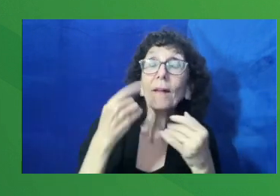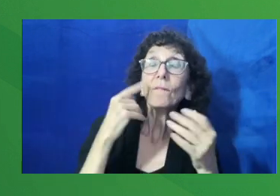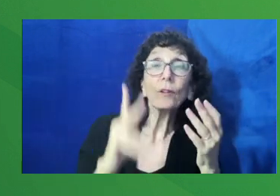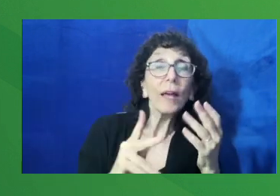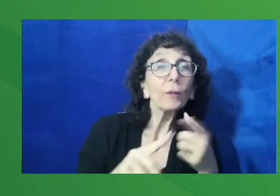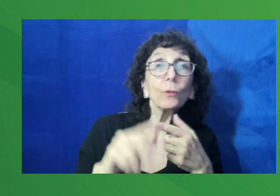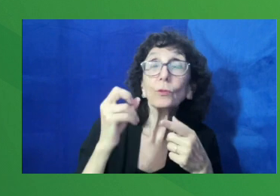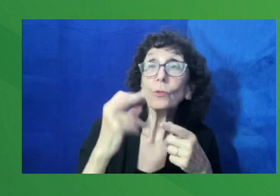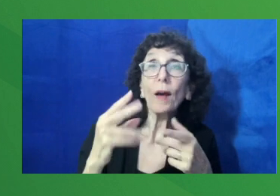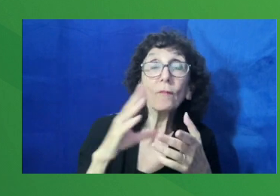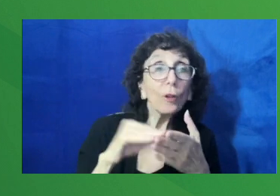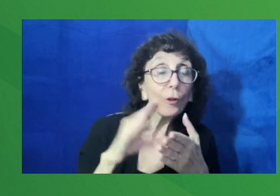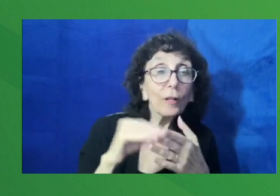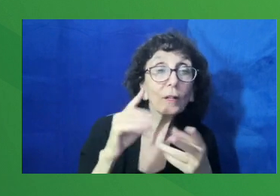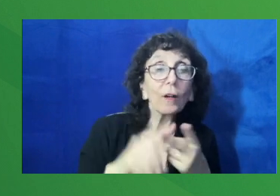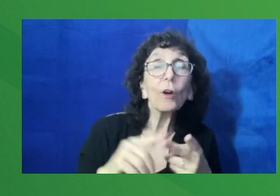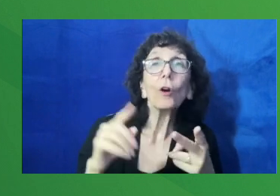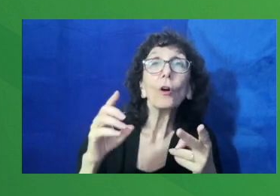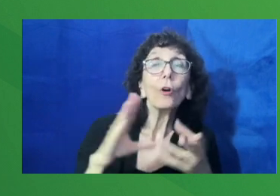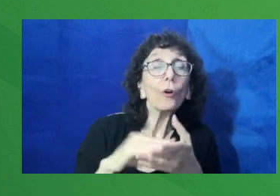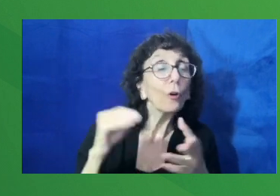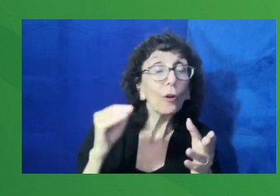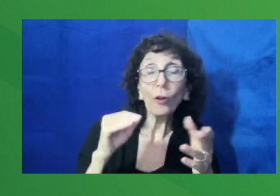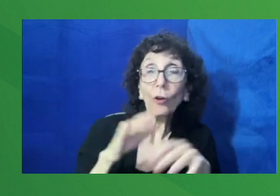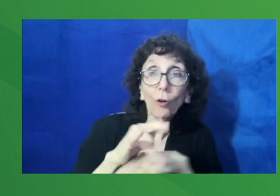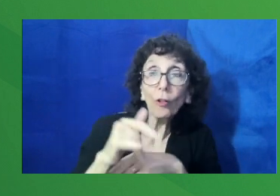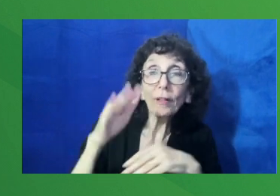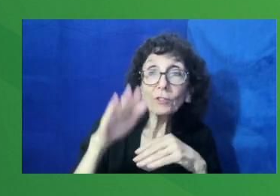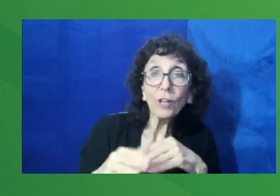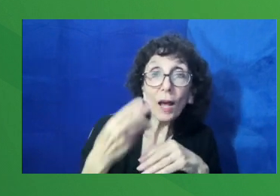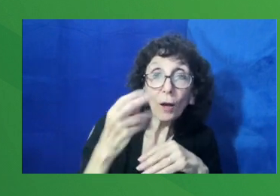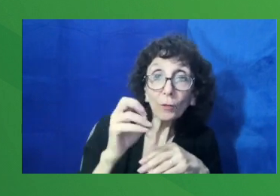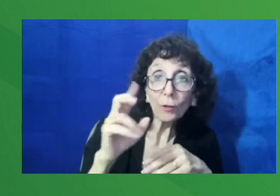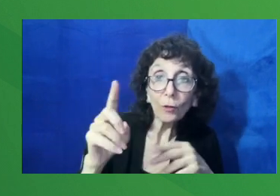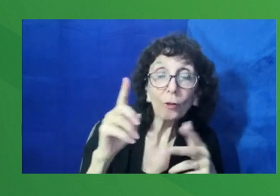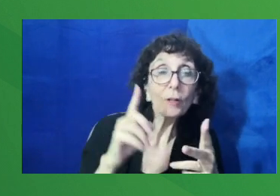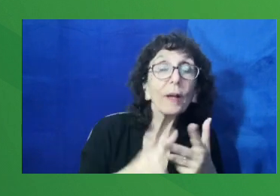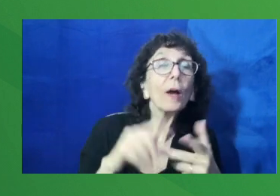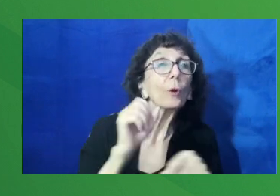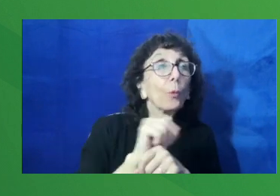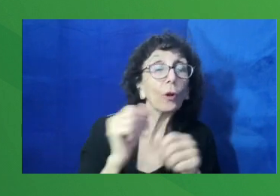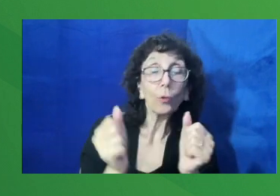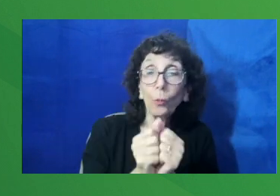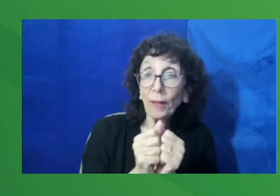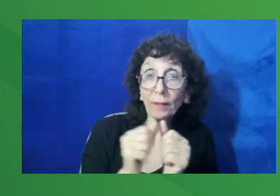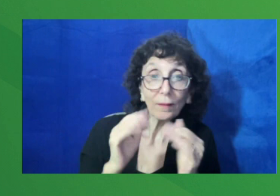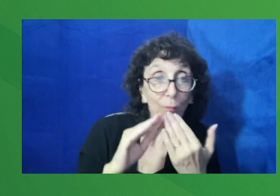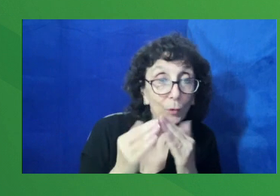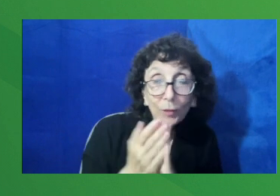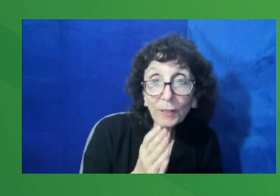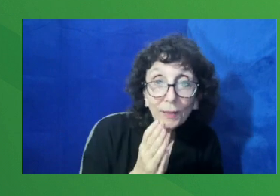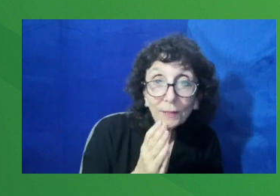early childhood EE programs and how to work with communities as an educator. These publications